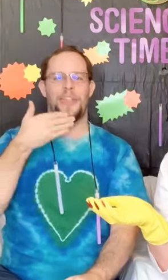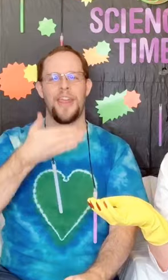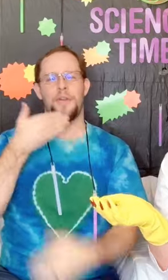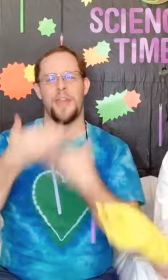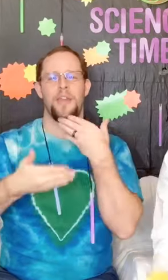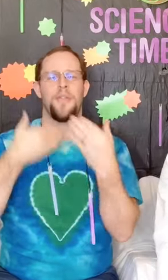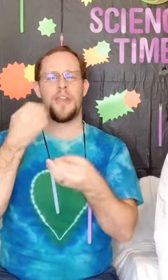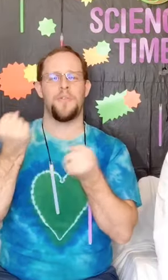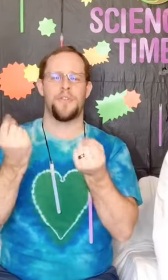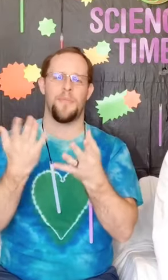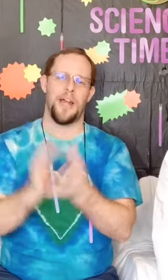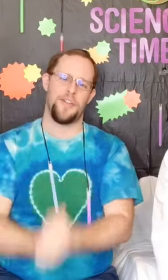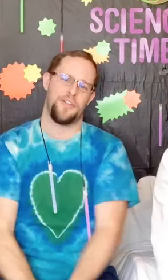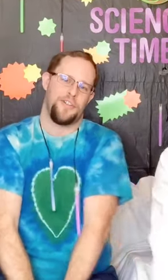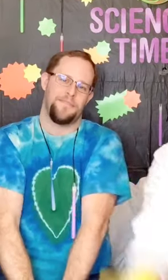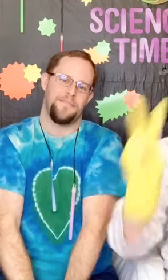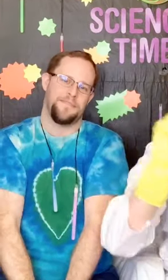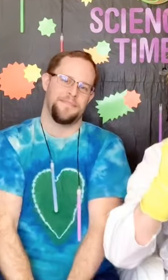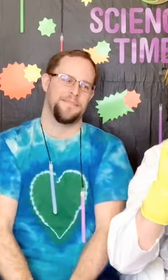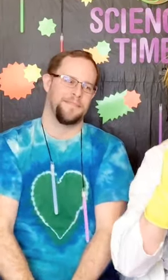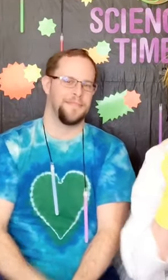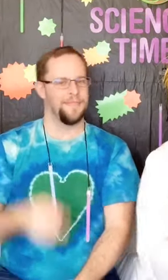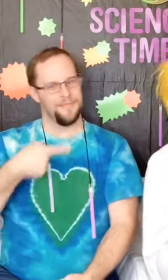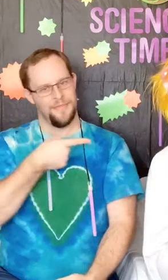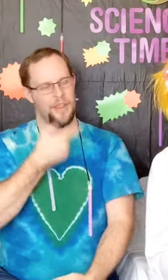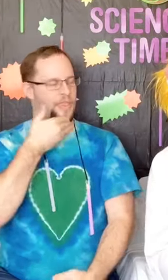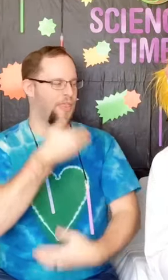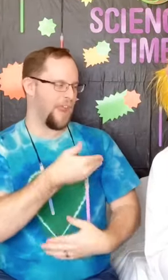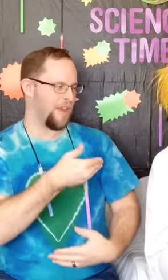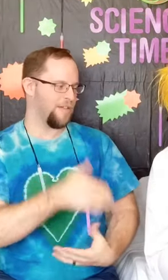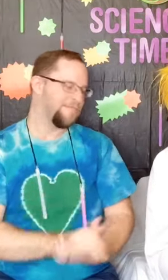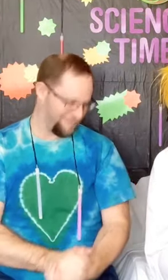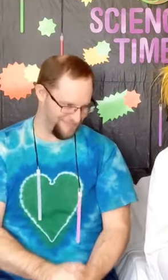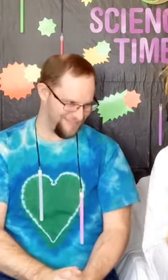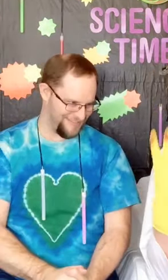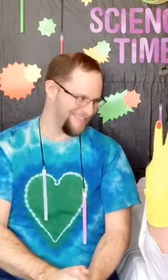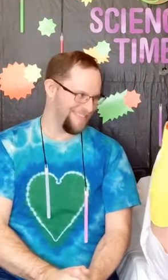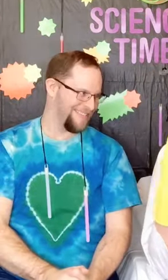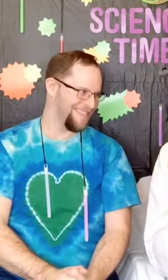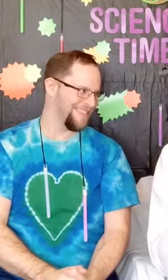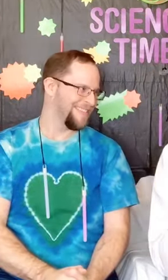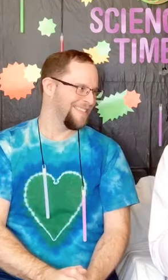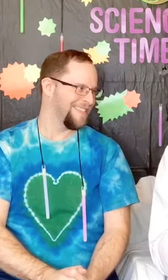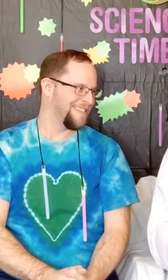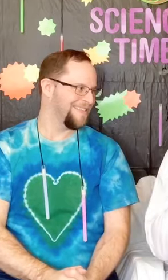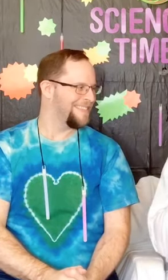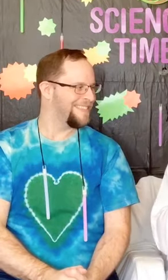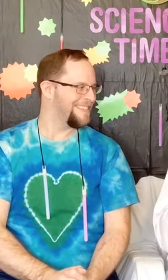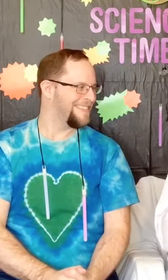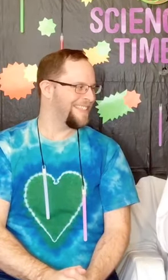And me Miss Cali. Thank you for joining us. Yes it was an absolutely stunning time.